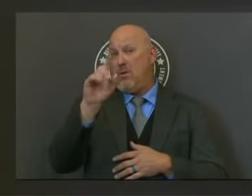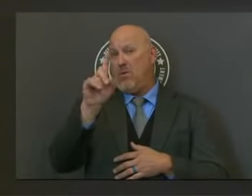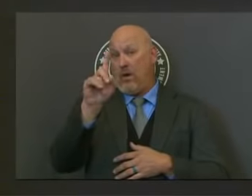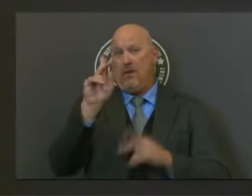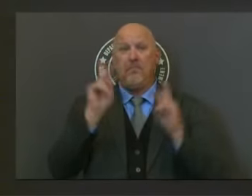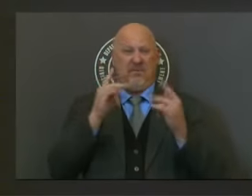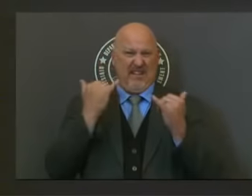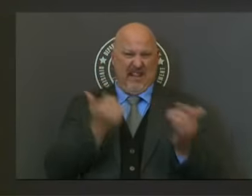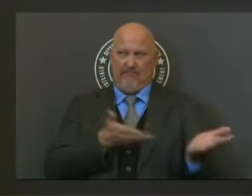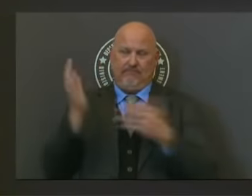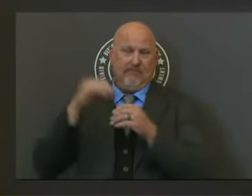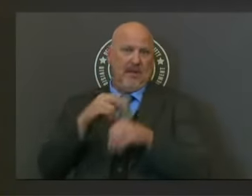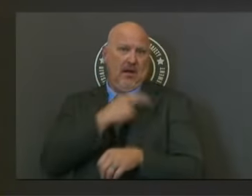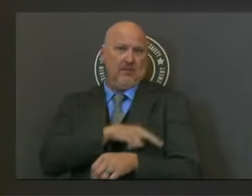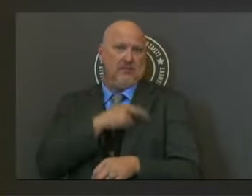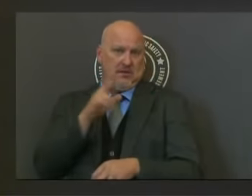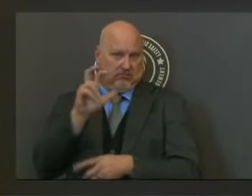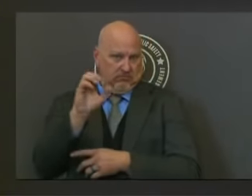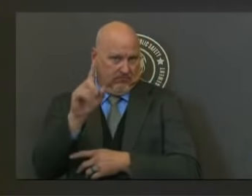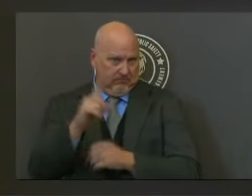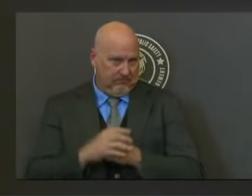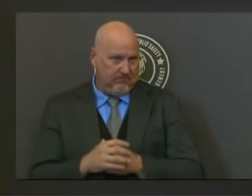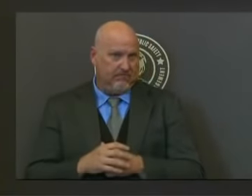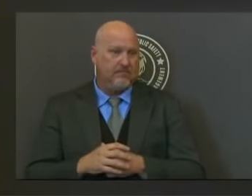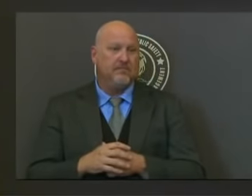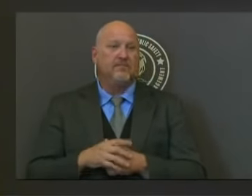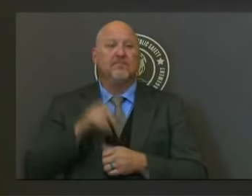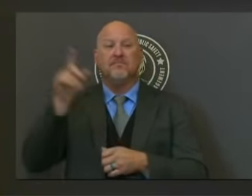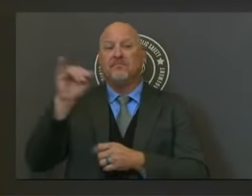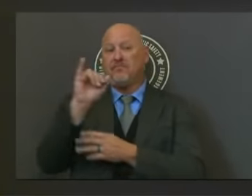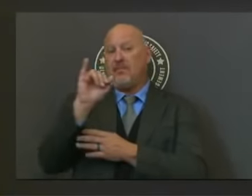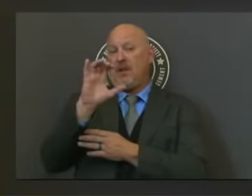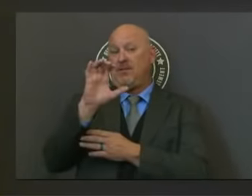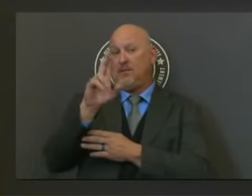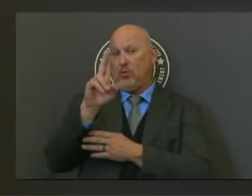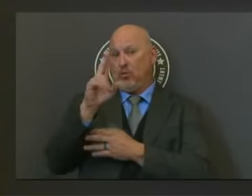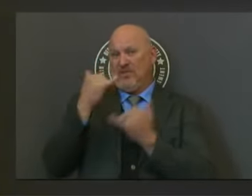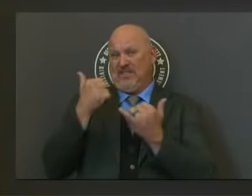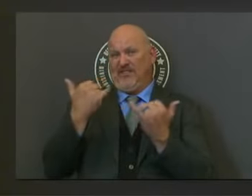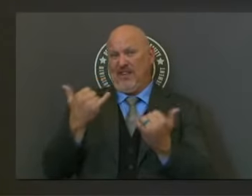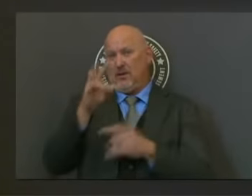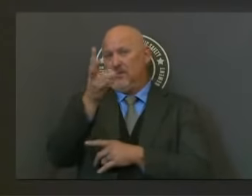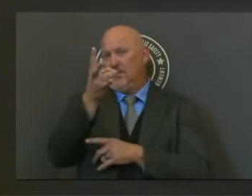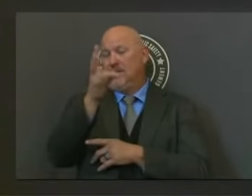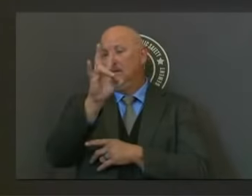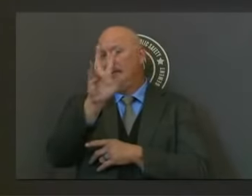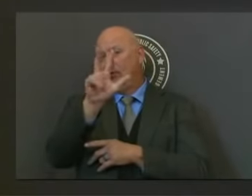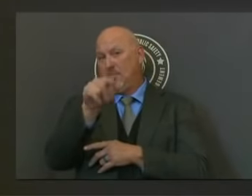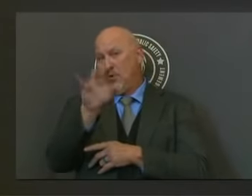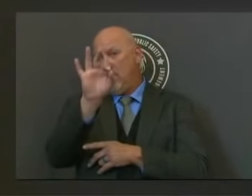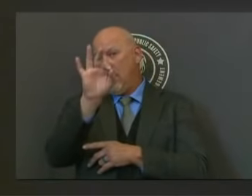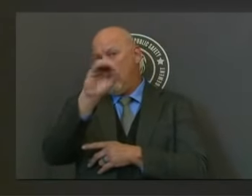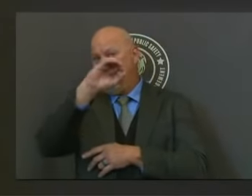and R. icy utilization is at seventy three point nine percent